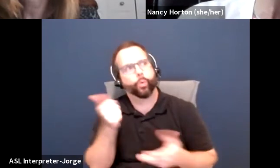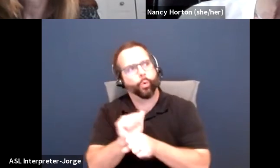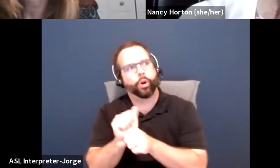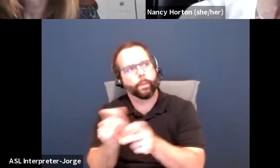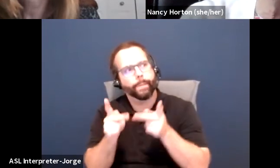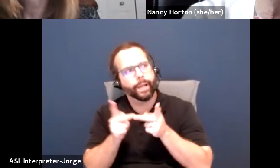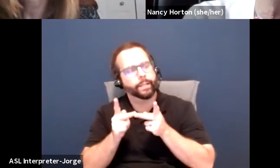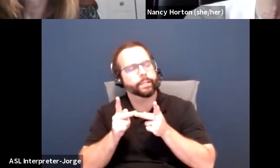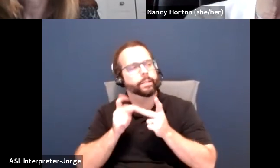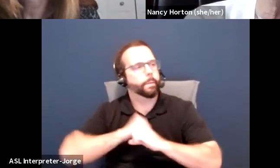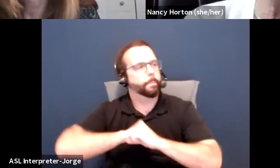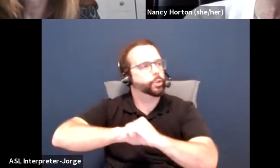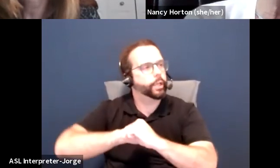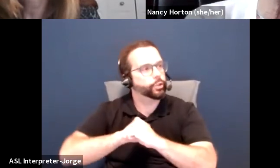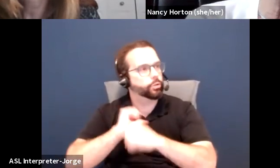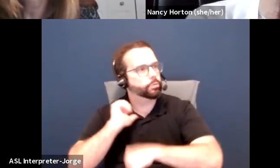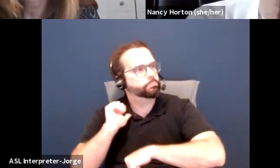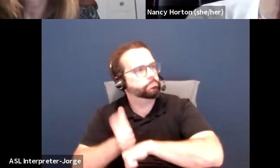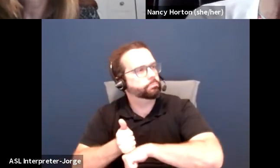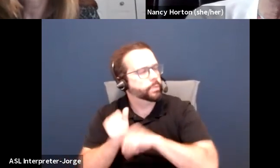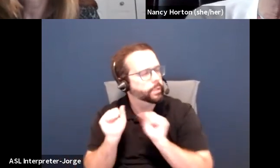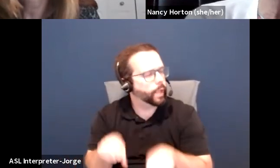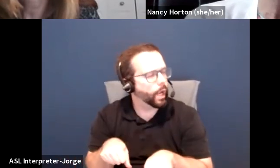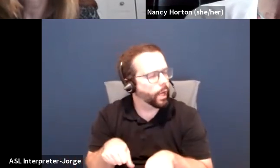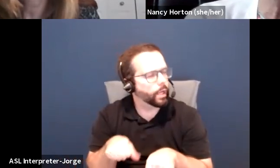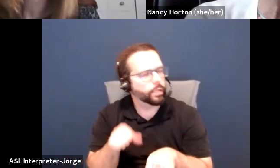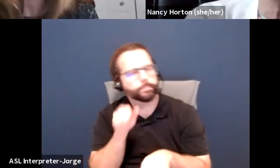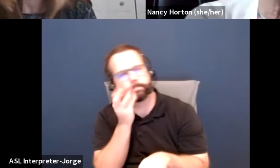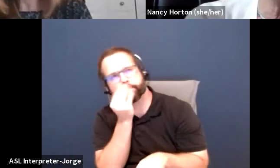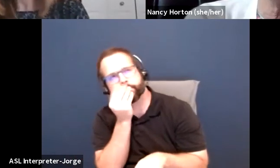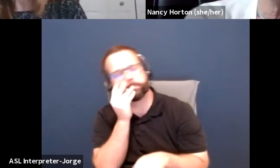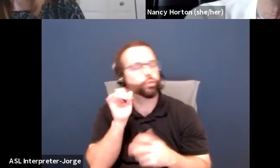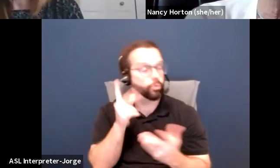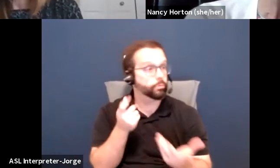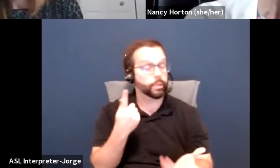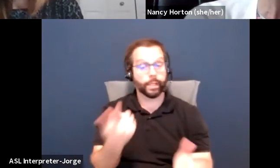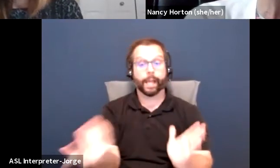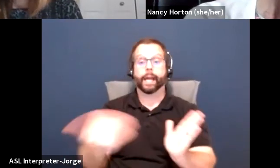at workplace -- other workplace protections that we could use and all